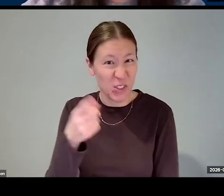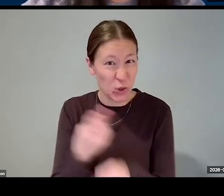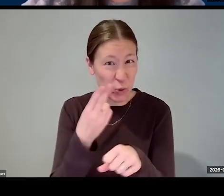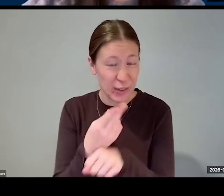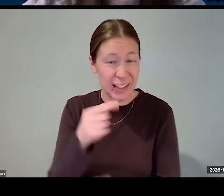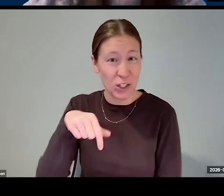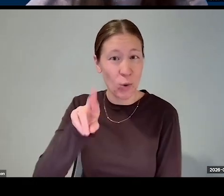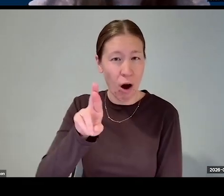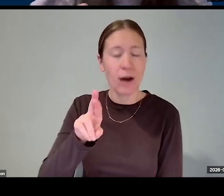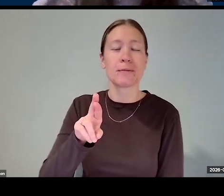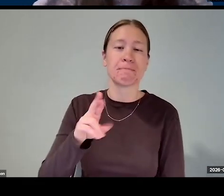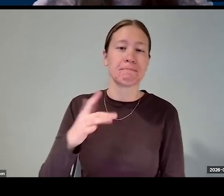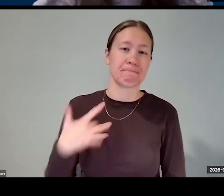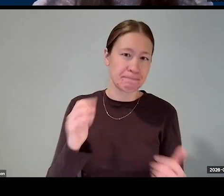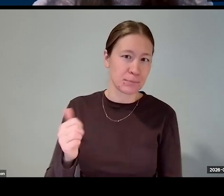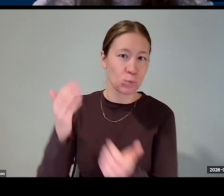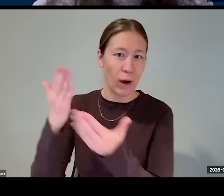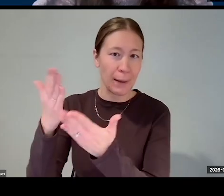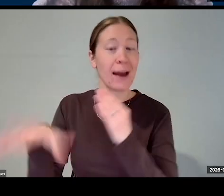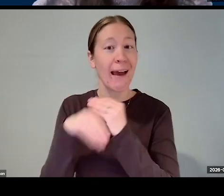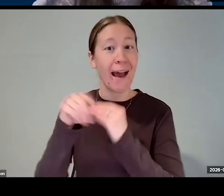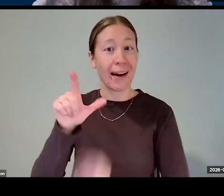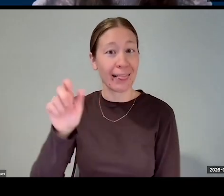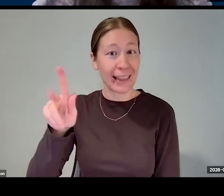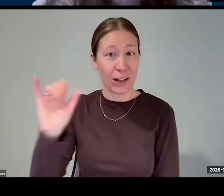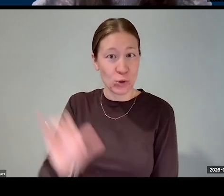I recommend also having a link so that there's more than one way